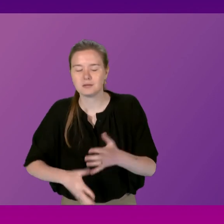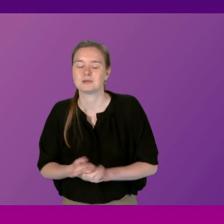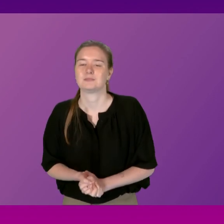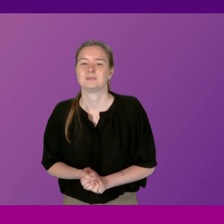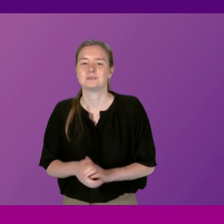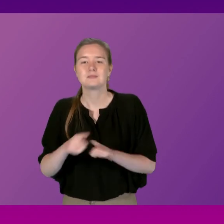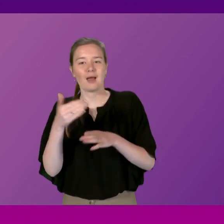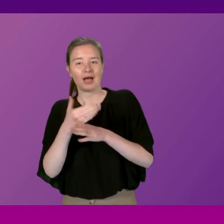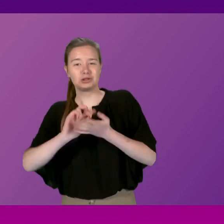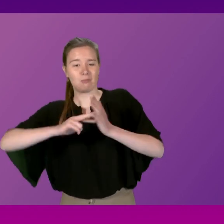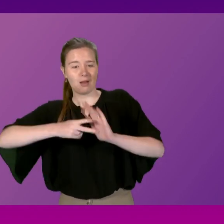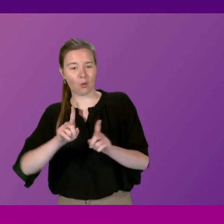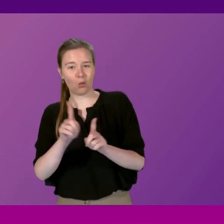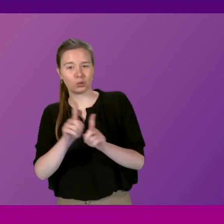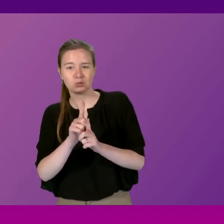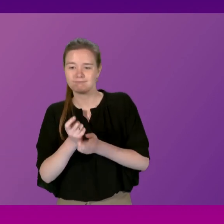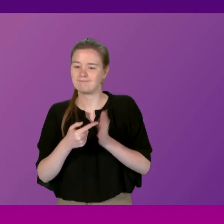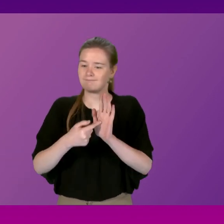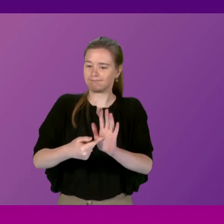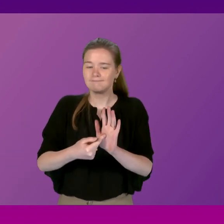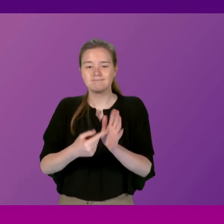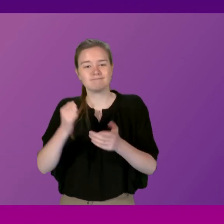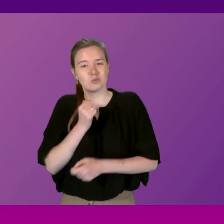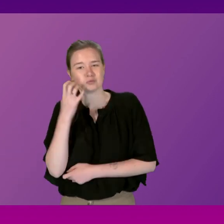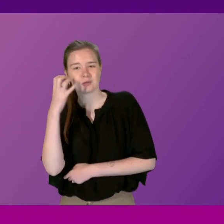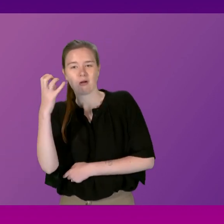The action plan also reinforces the Scottish Government’s ambition to at least halve